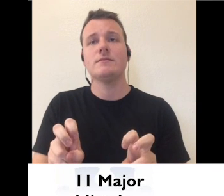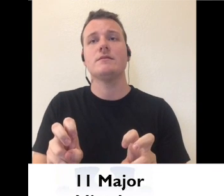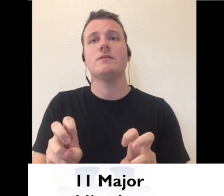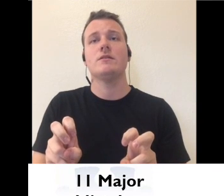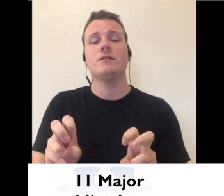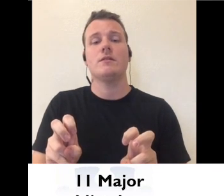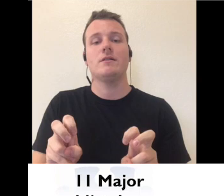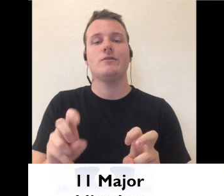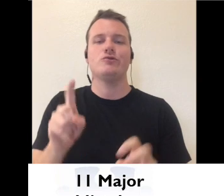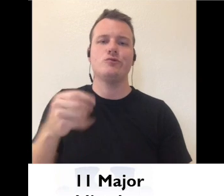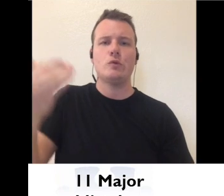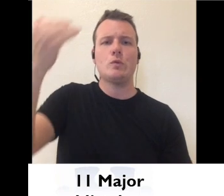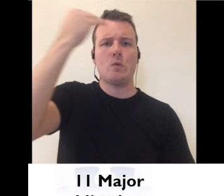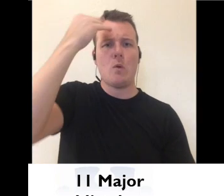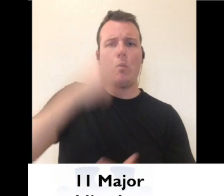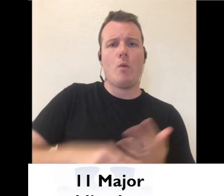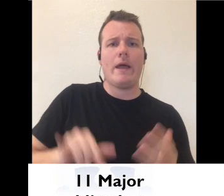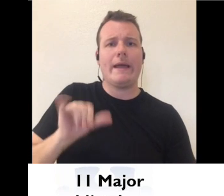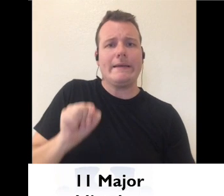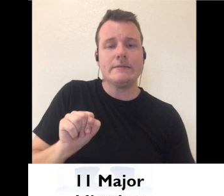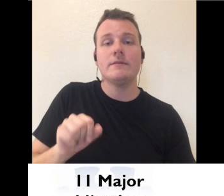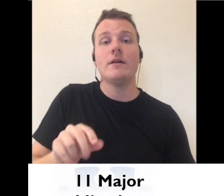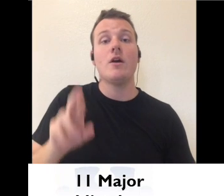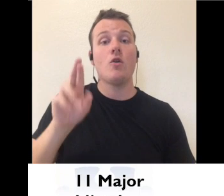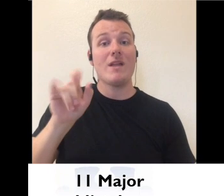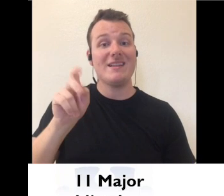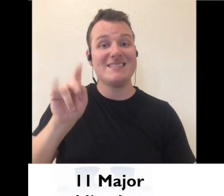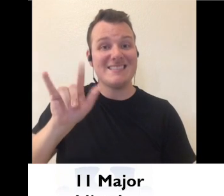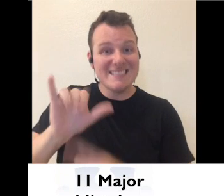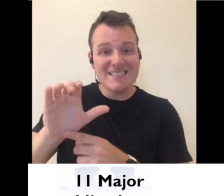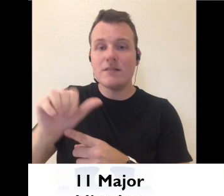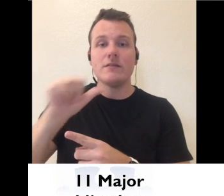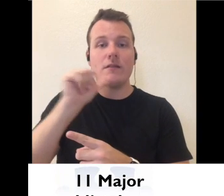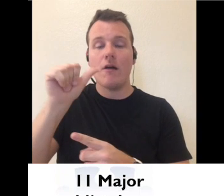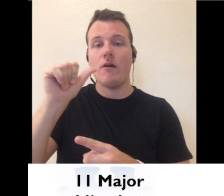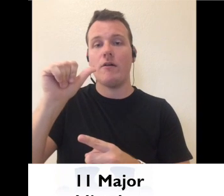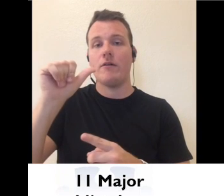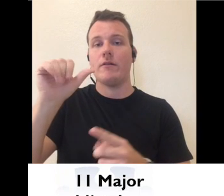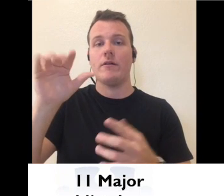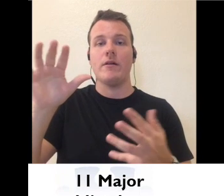what those are. And realistic estimates, and I did inflate those slightly to